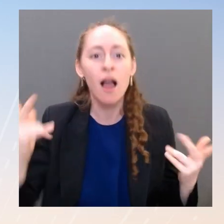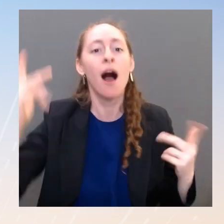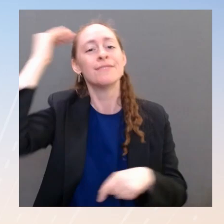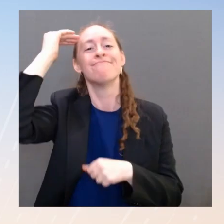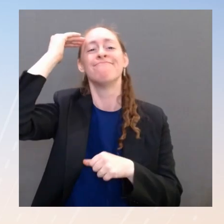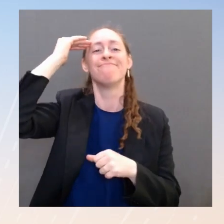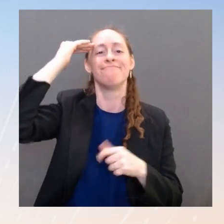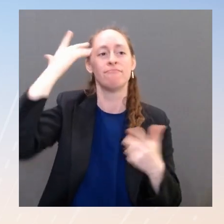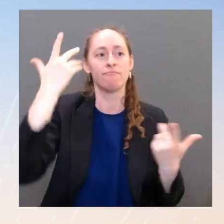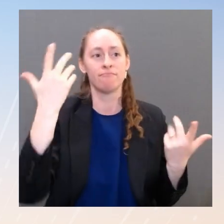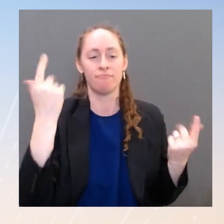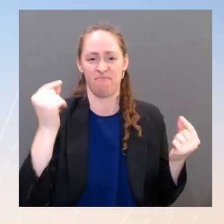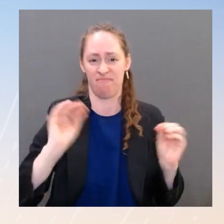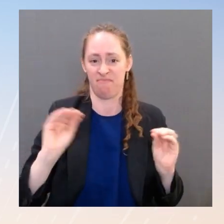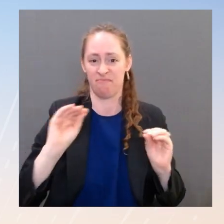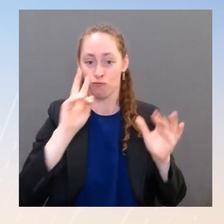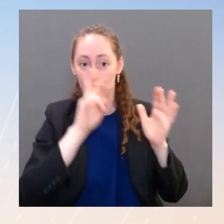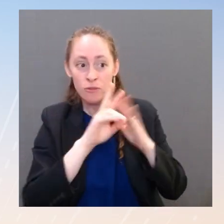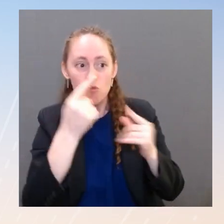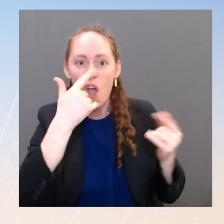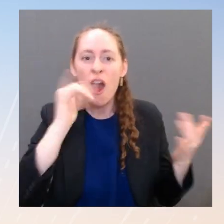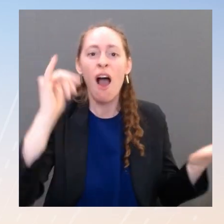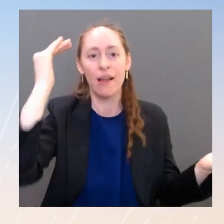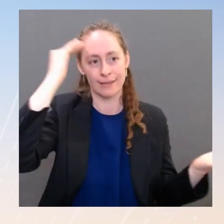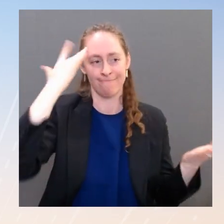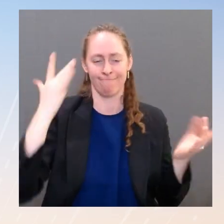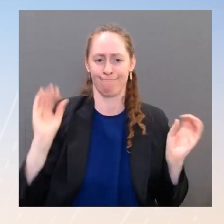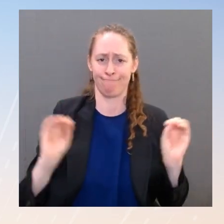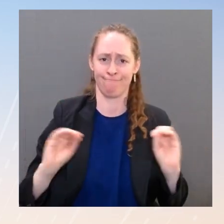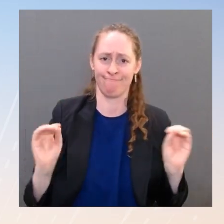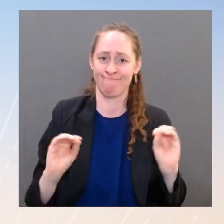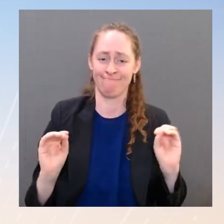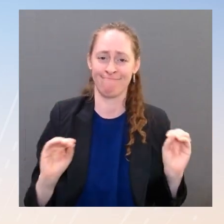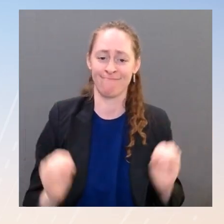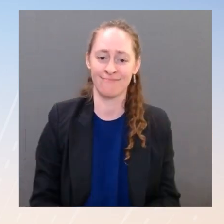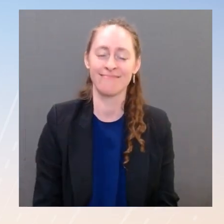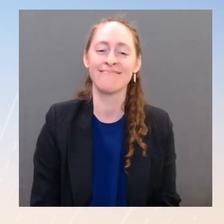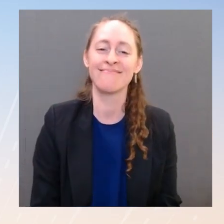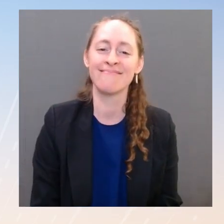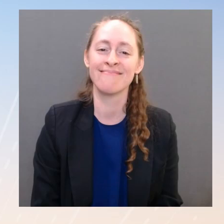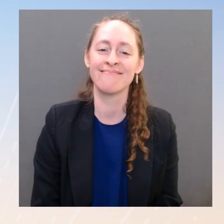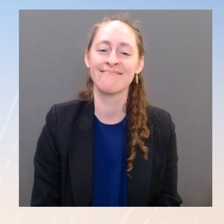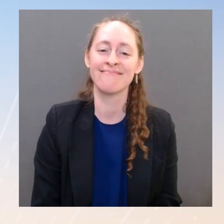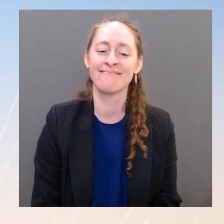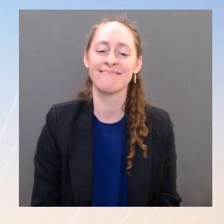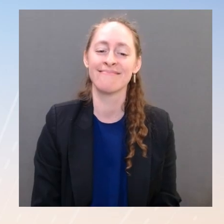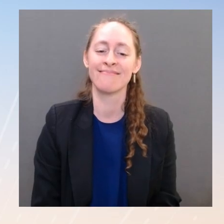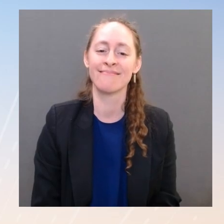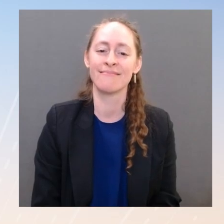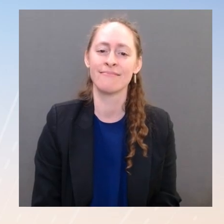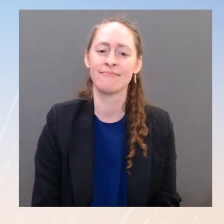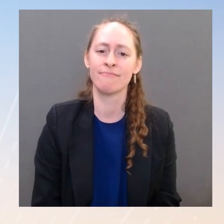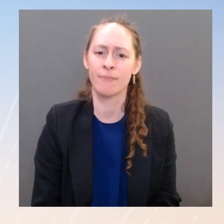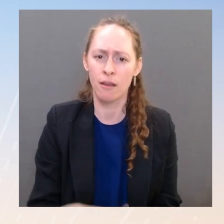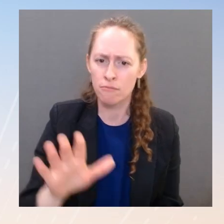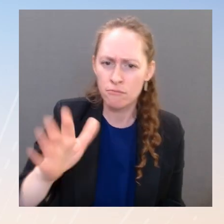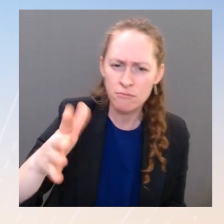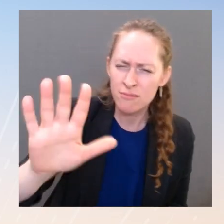about what we will do in advance of Monday. The Press: Jen -- The Press: Oh, wait. Just to clarify the last point: You expect you'll announce more things